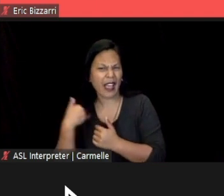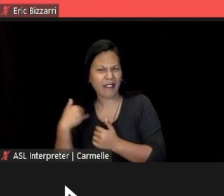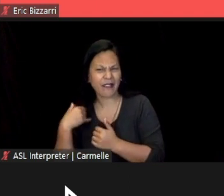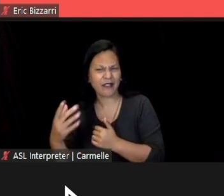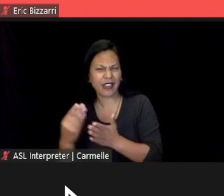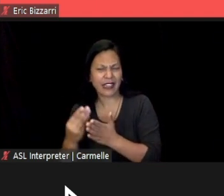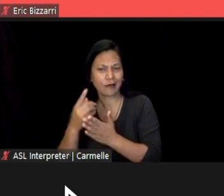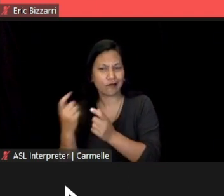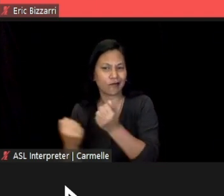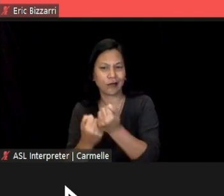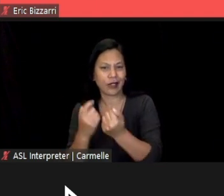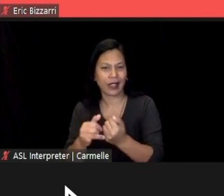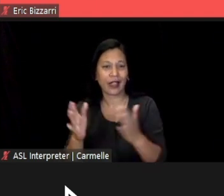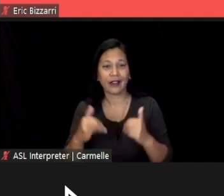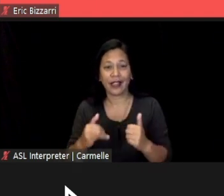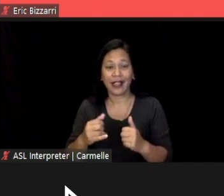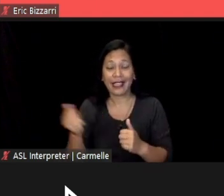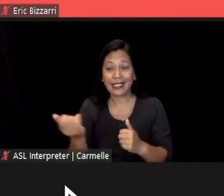We do not fund repurposed material, of course.